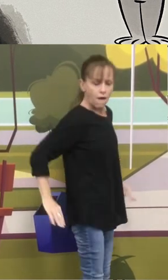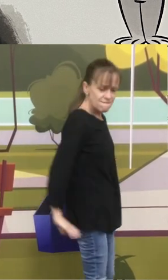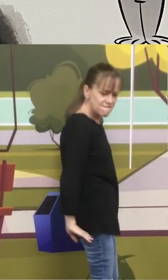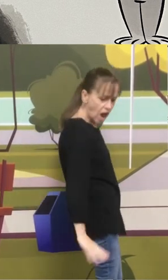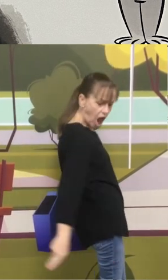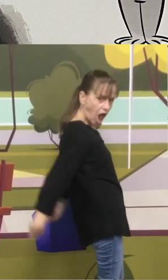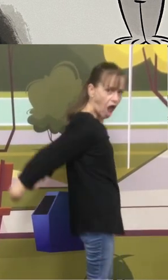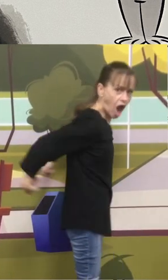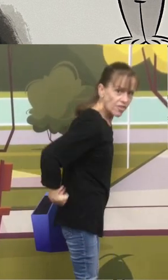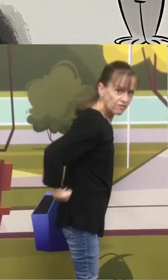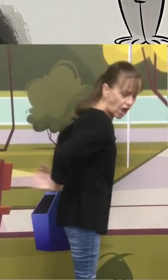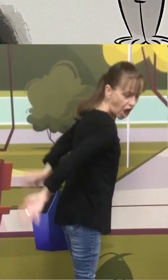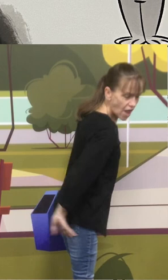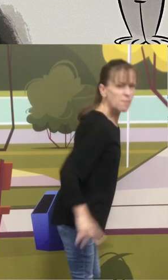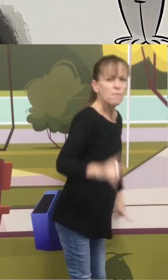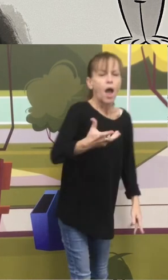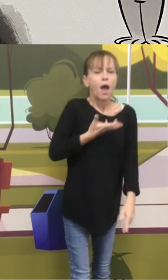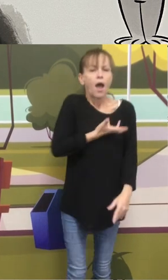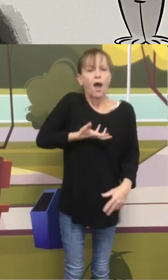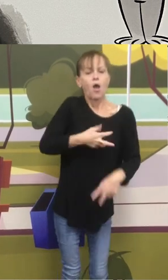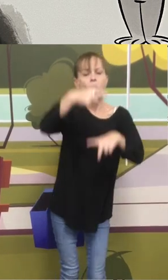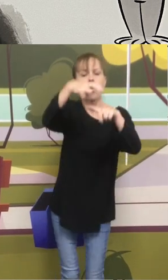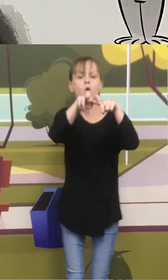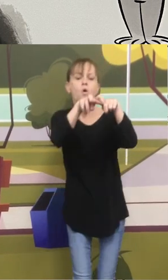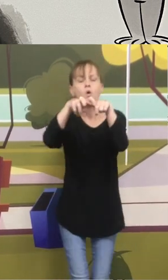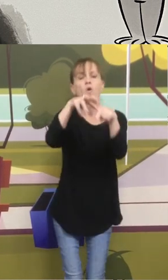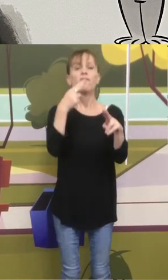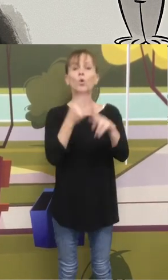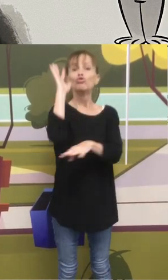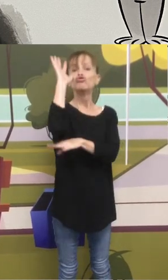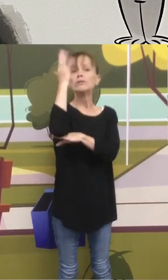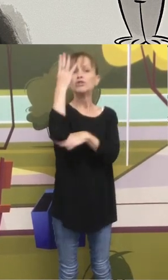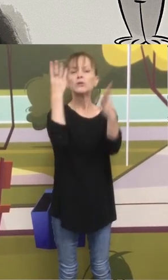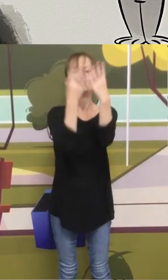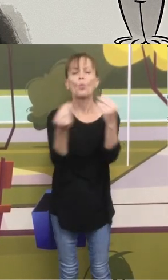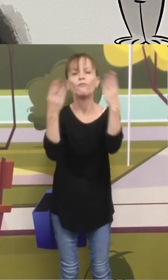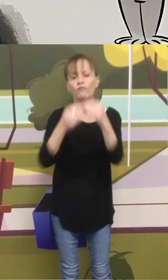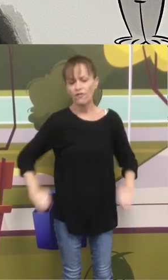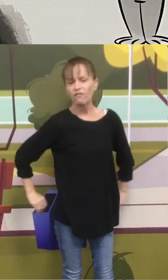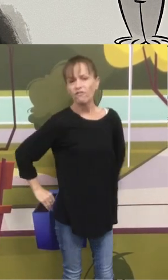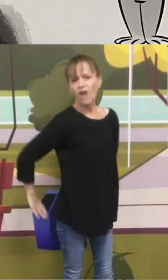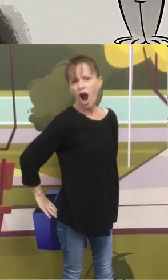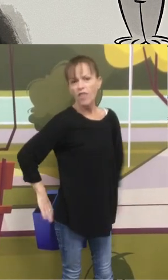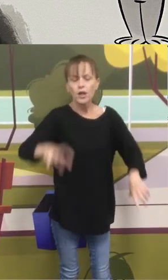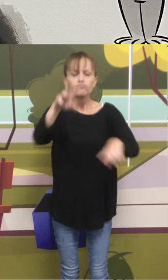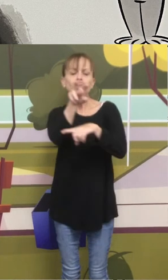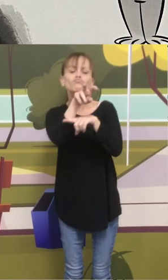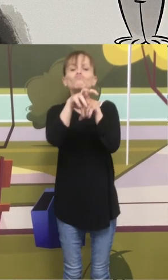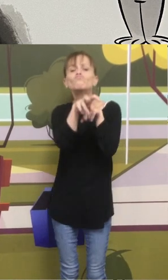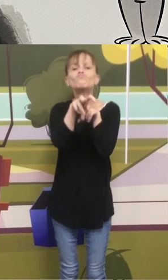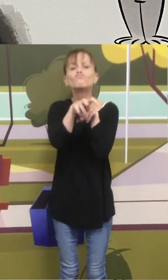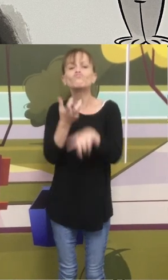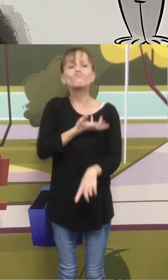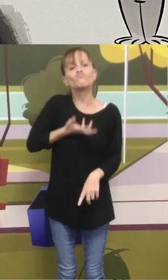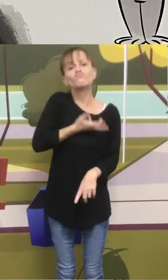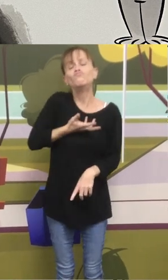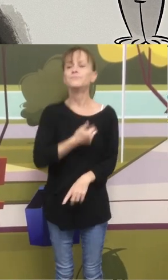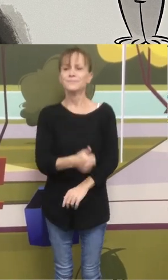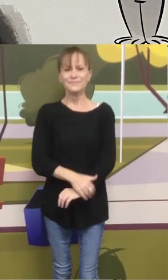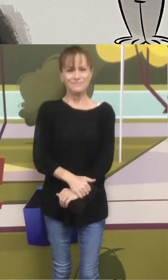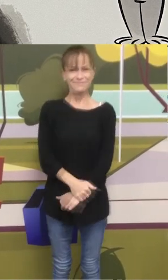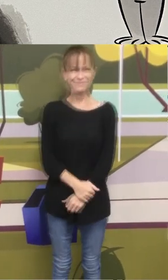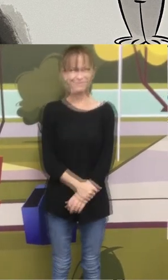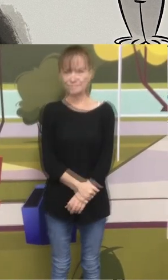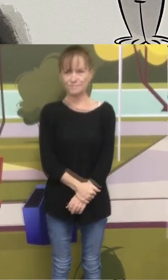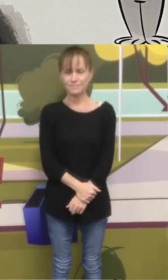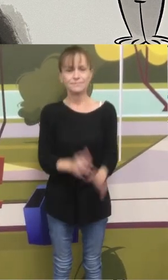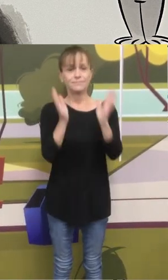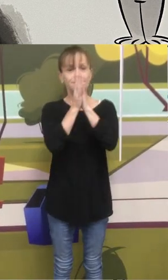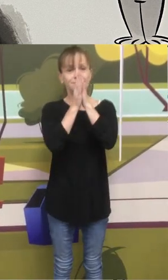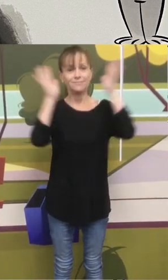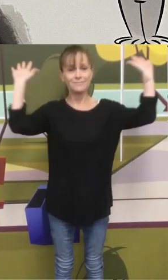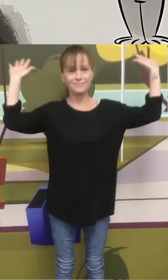which provides padding for the many hours they spend sitting in trees!